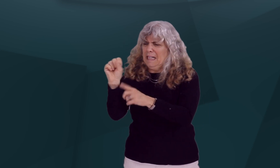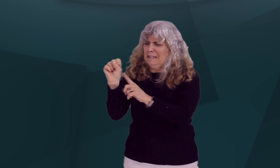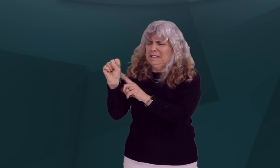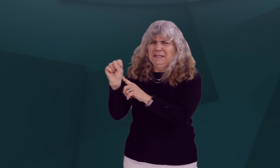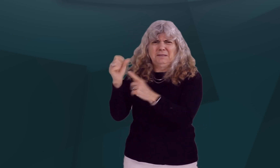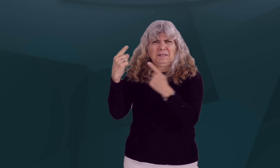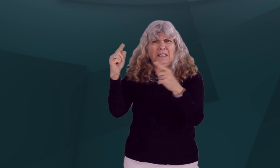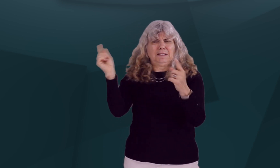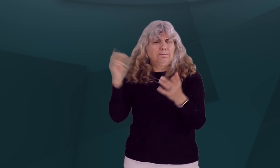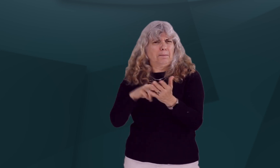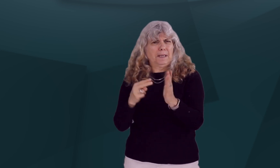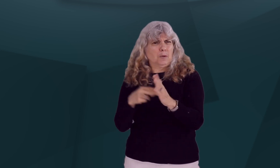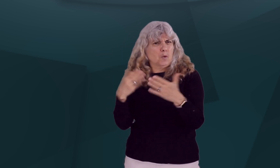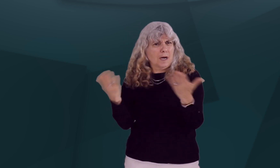What does success mean?